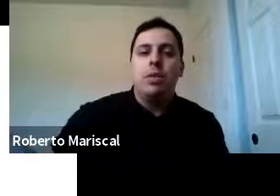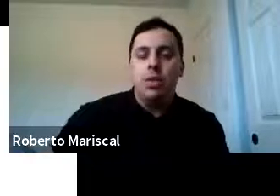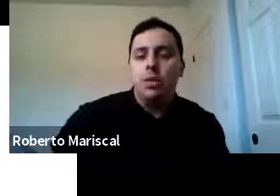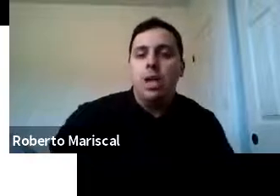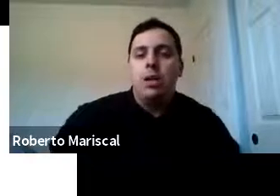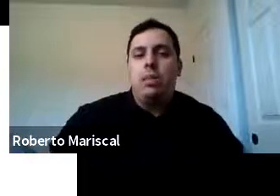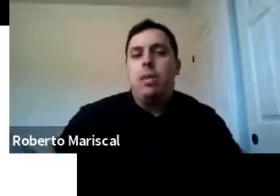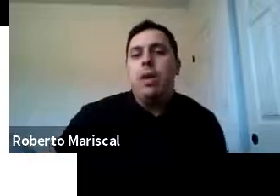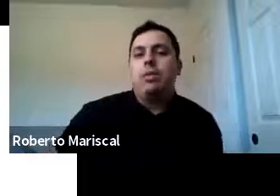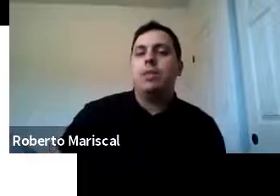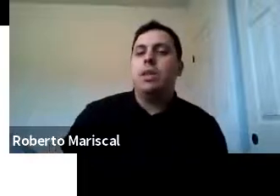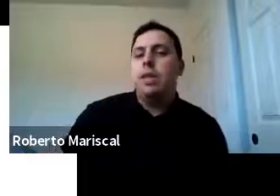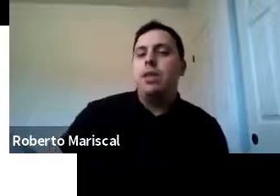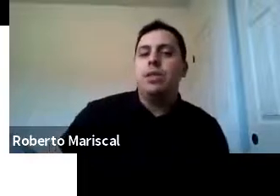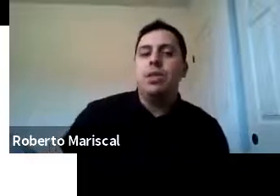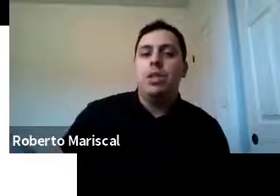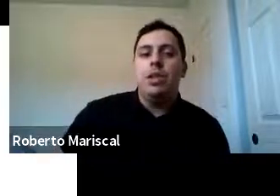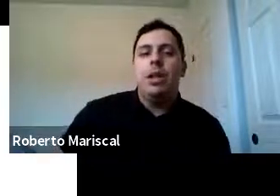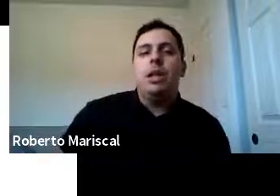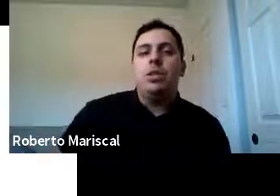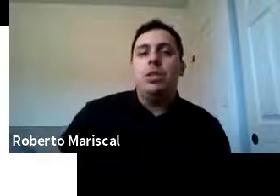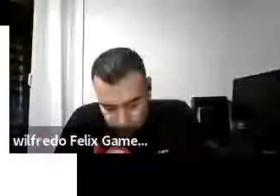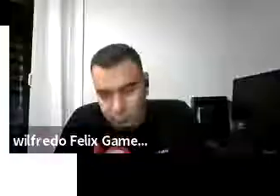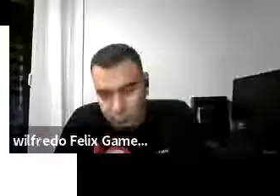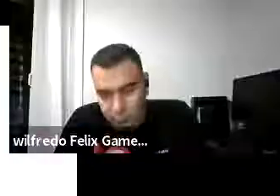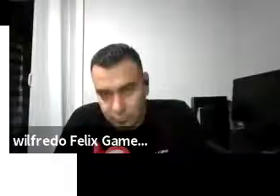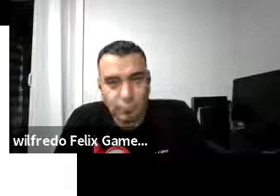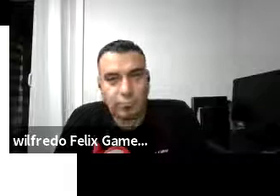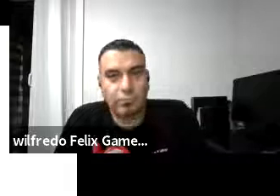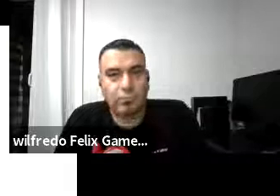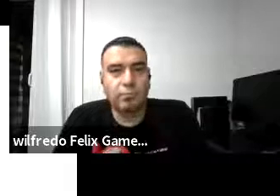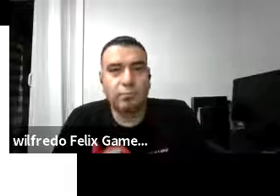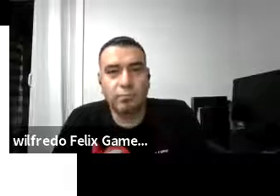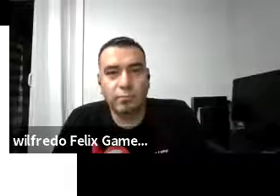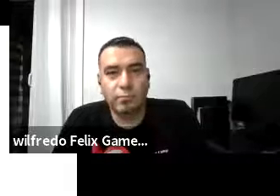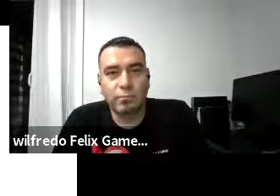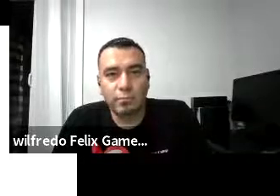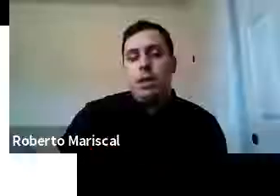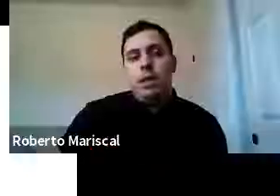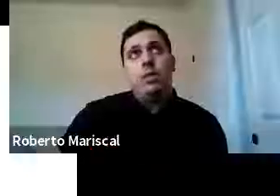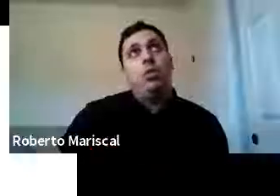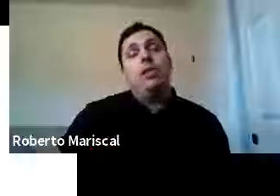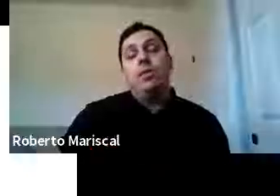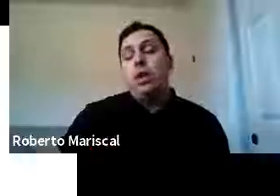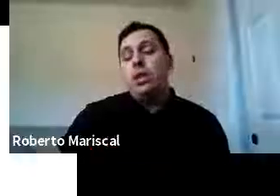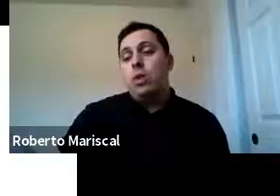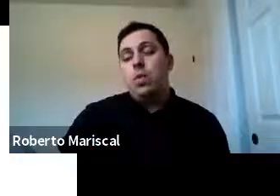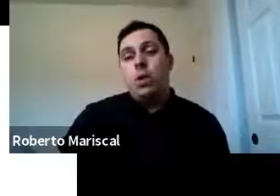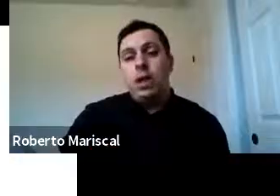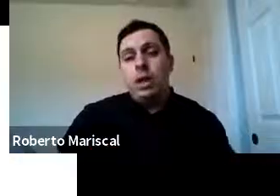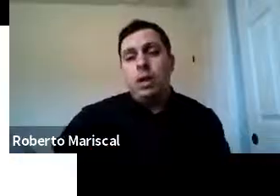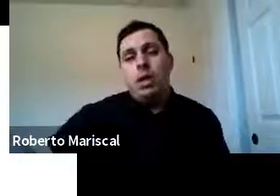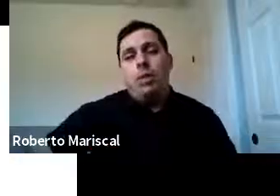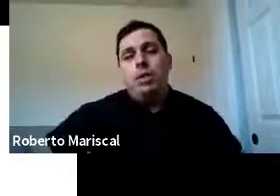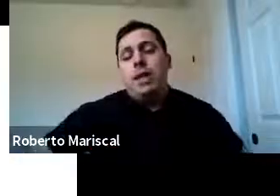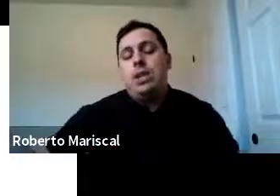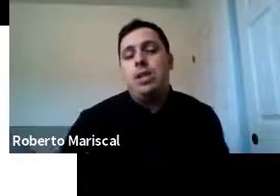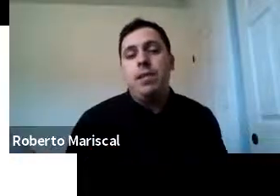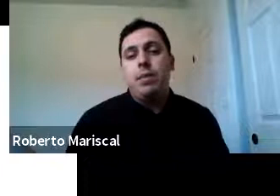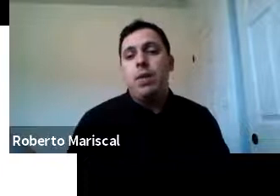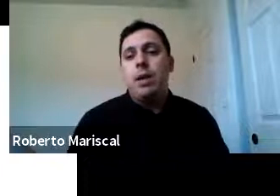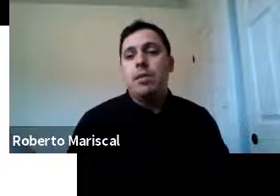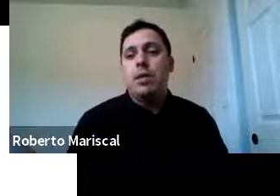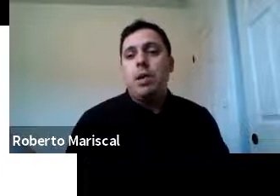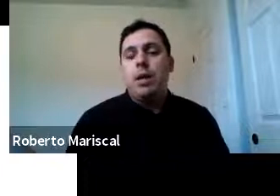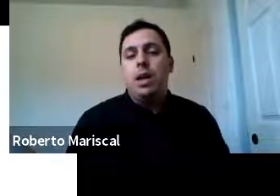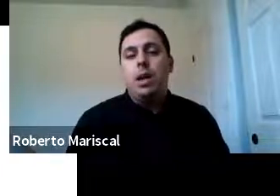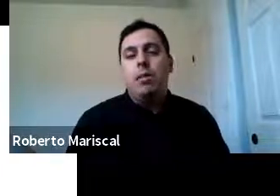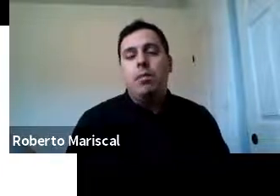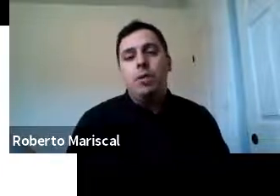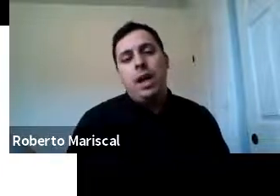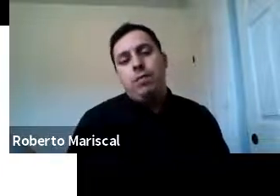were which was a upper bound, Talent Search and student support services. into as of 2021, there's actually seven programs, kind